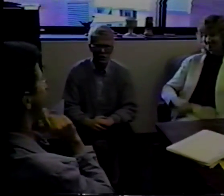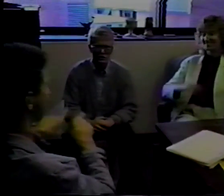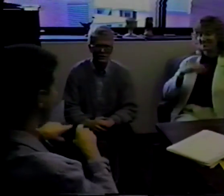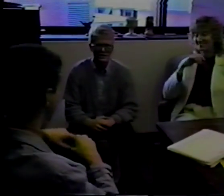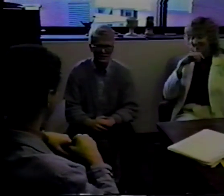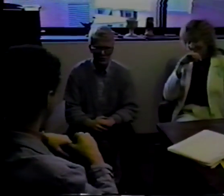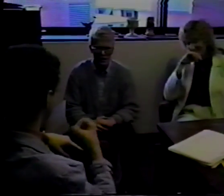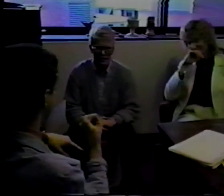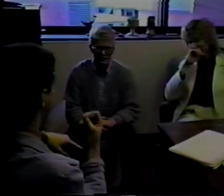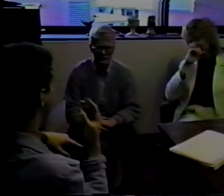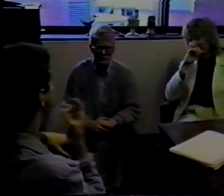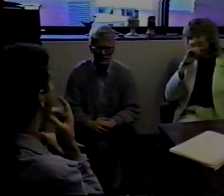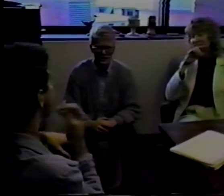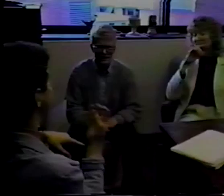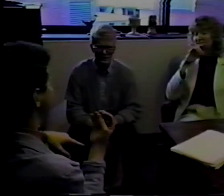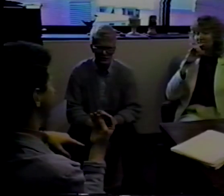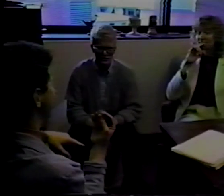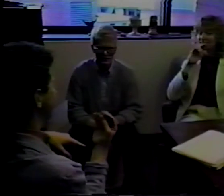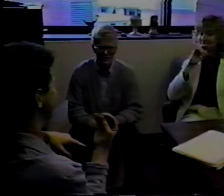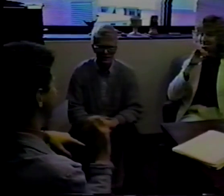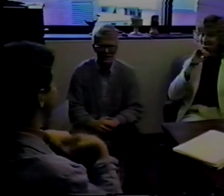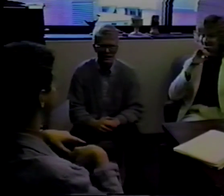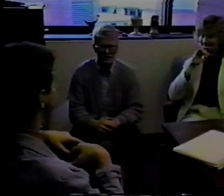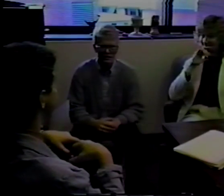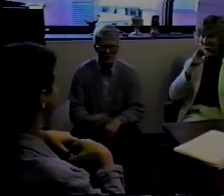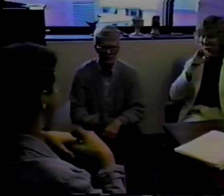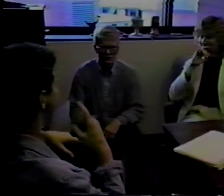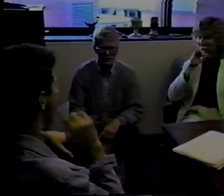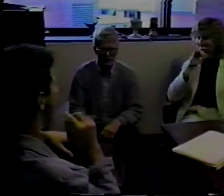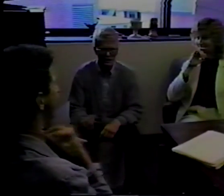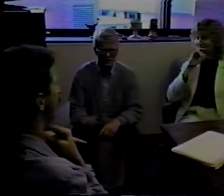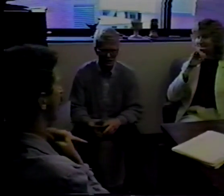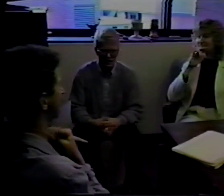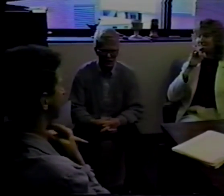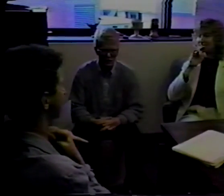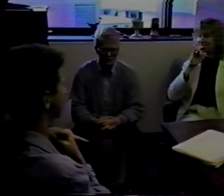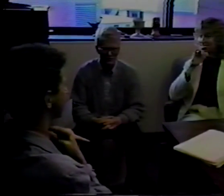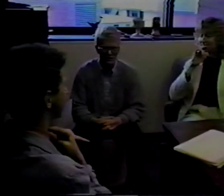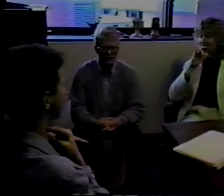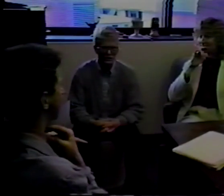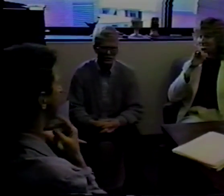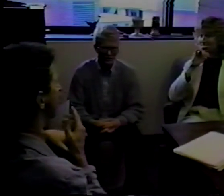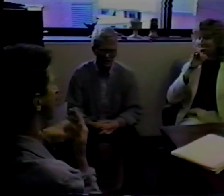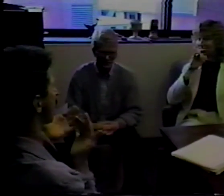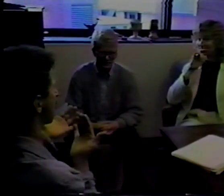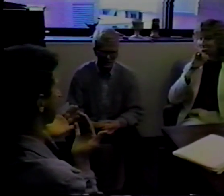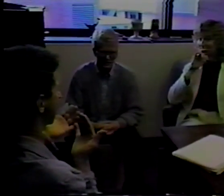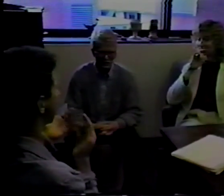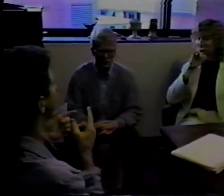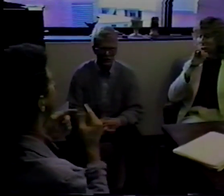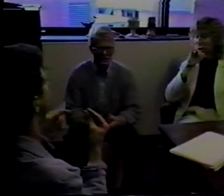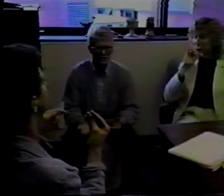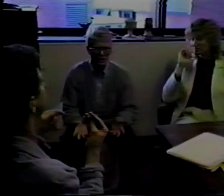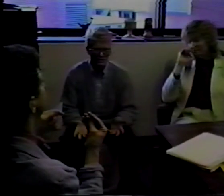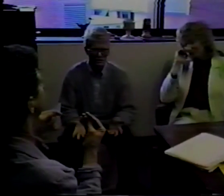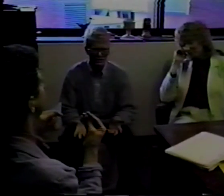and calling on TTY, you get an answer and the light indicator flashes a lot